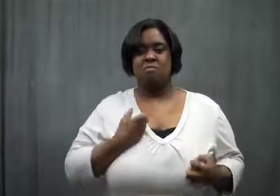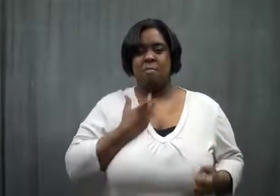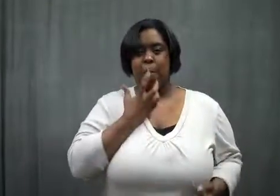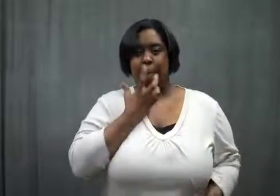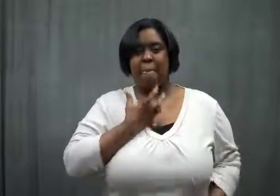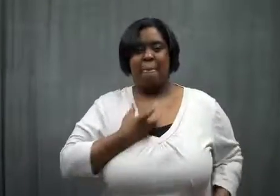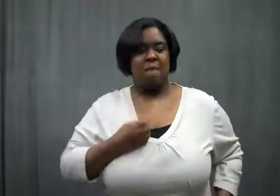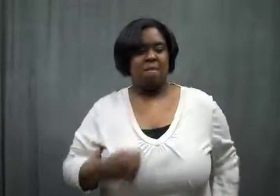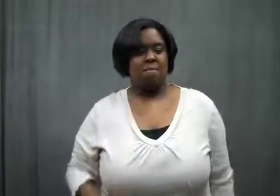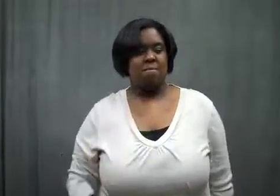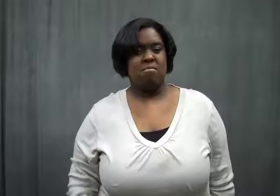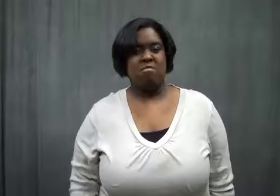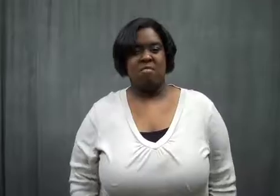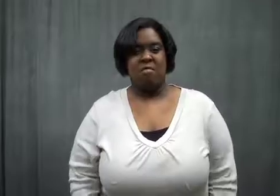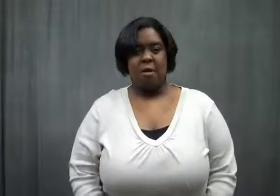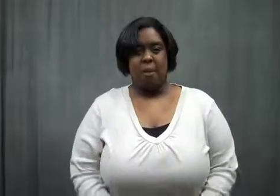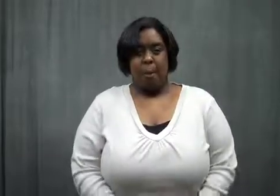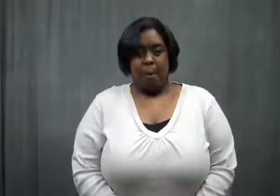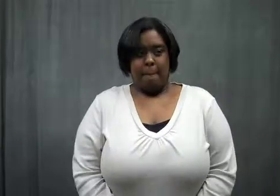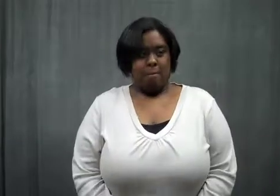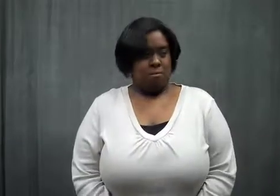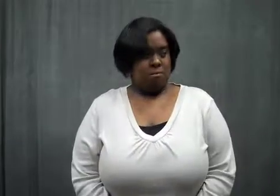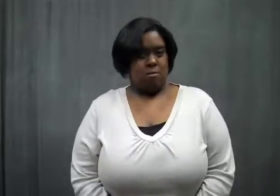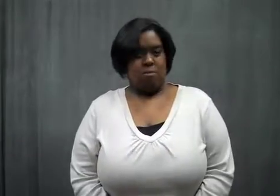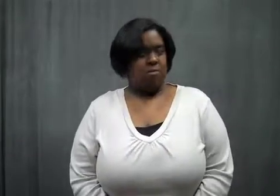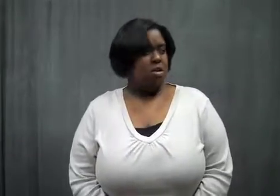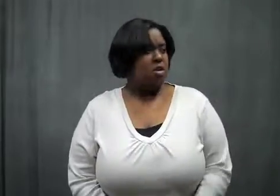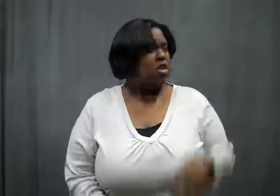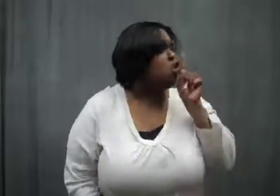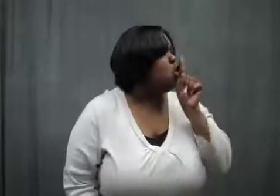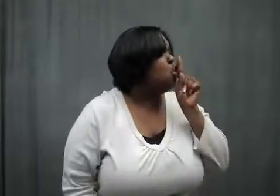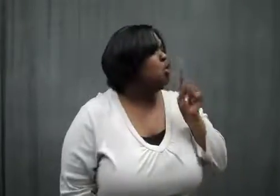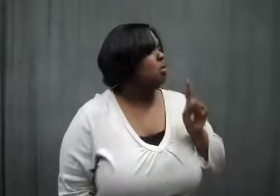I was really getting fed up. I said, "Shhh!"